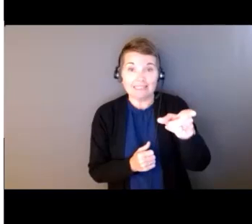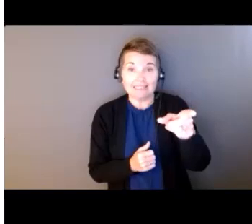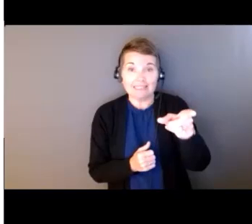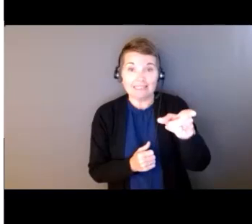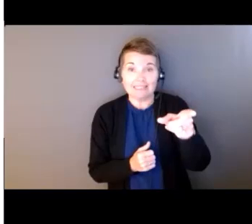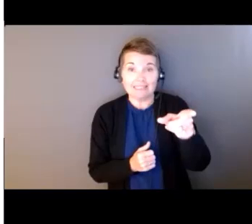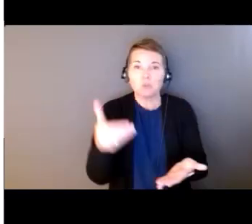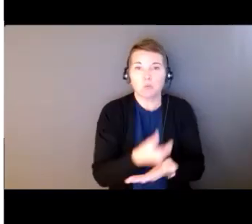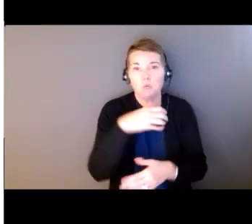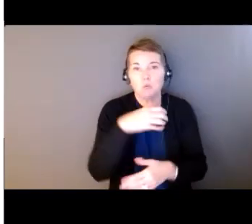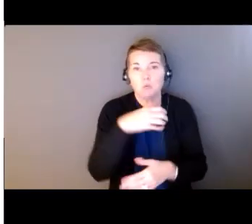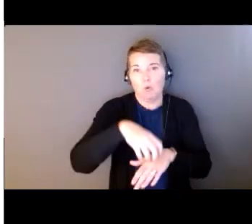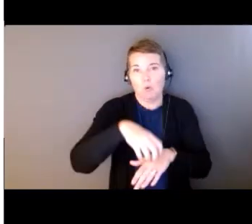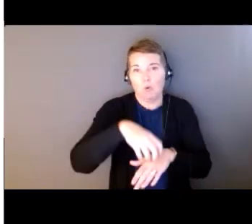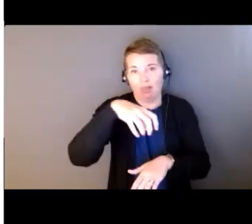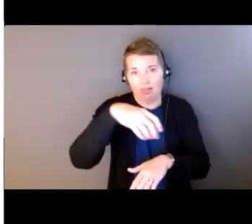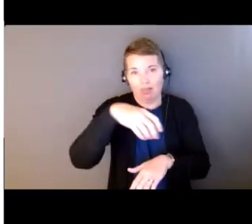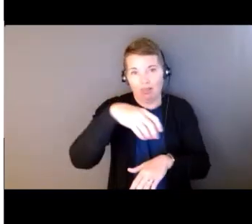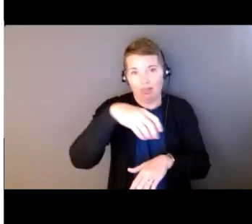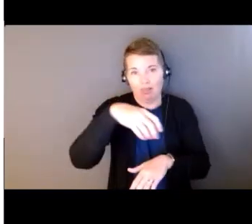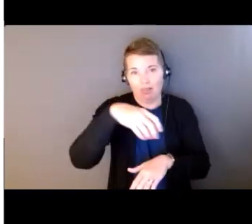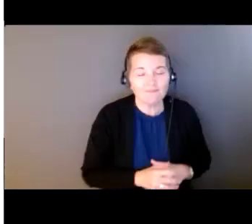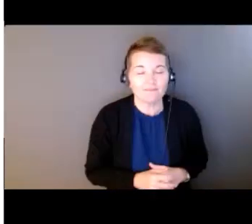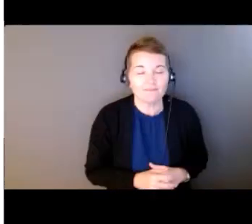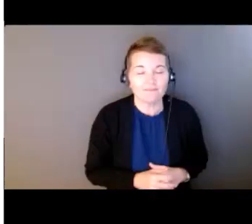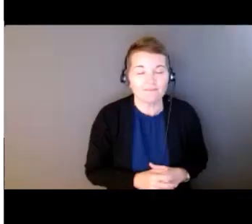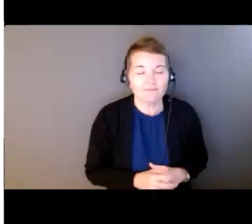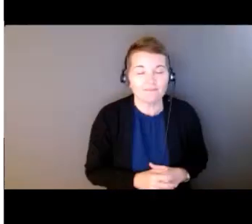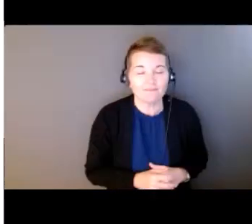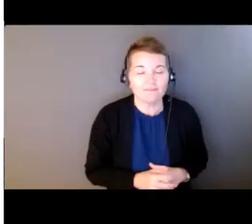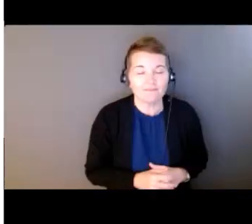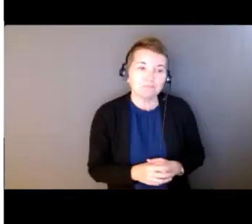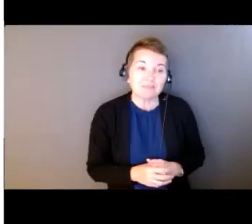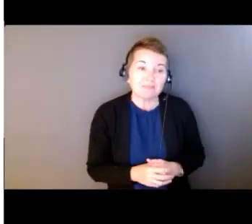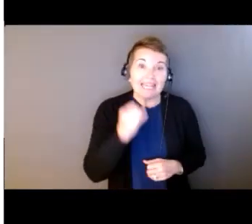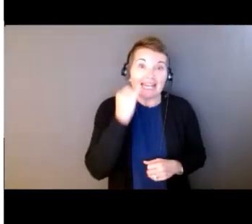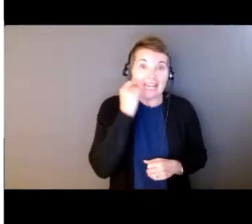You may have noticed that if you had the old link saved